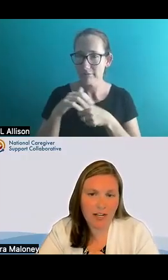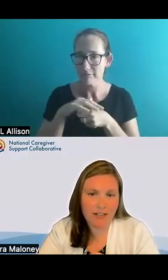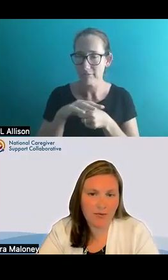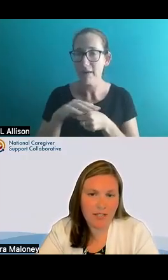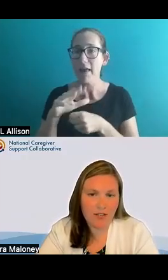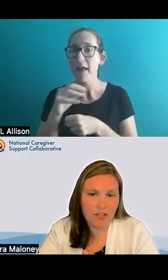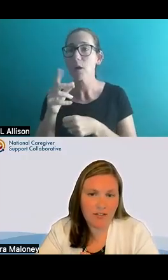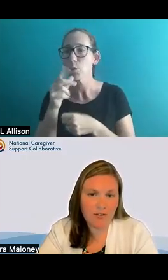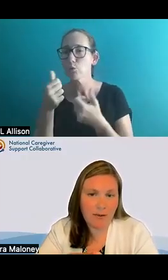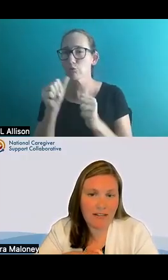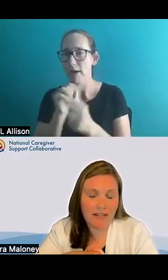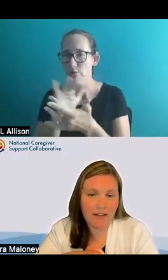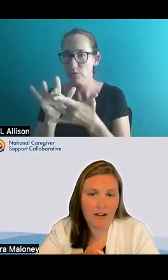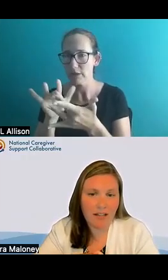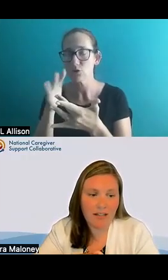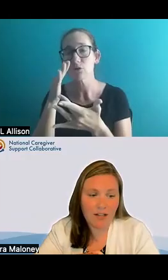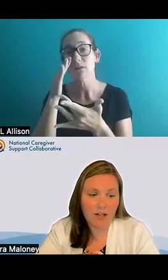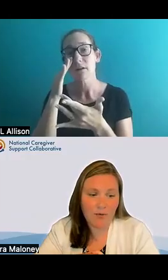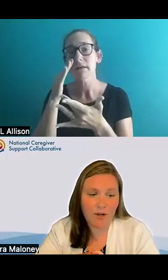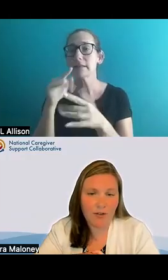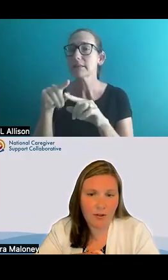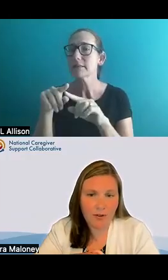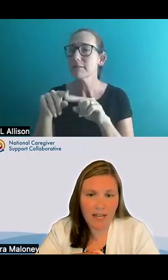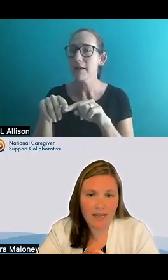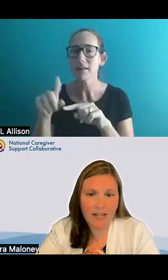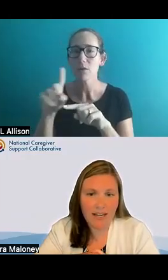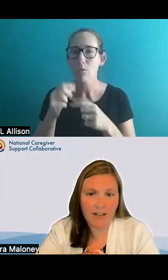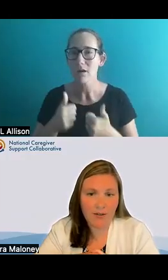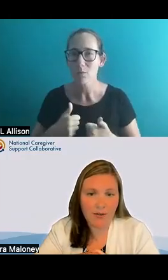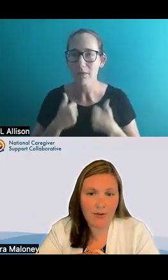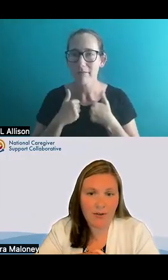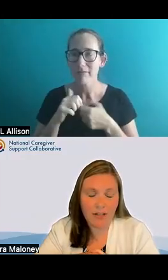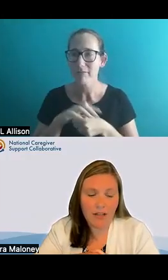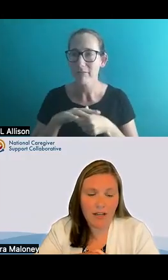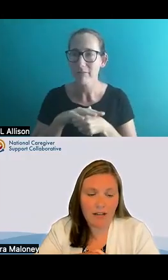trying to reach. So depending on where you're located and who,